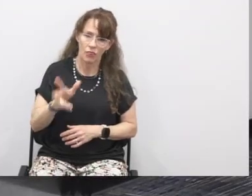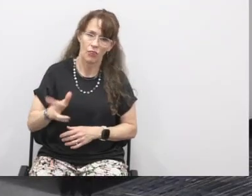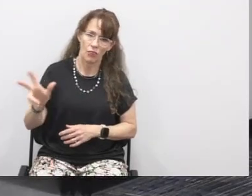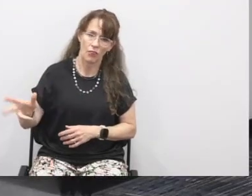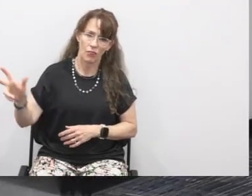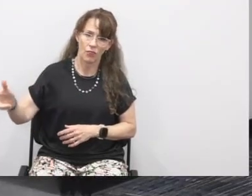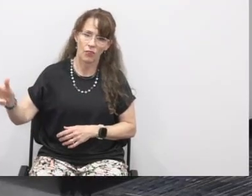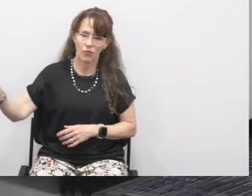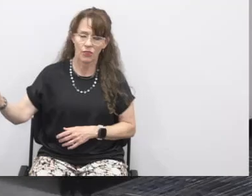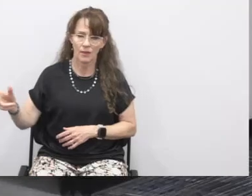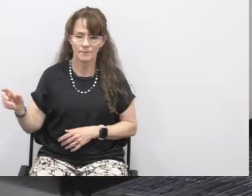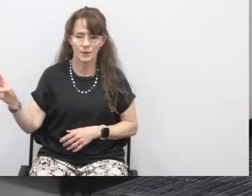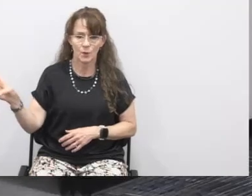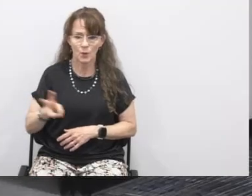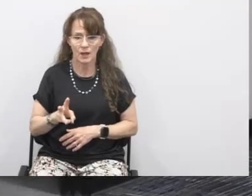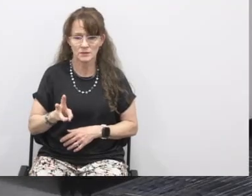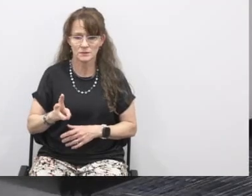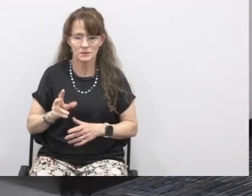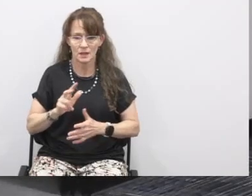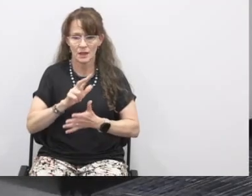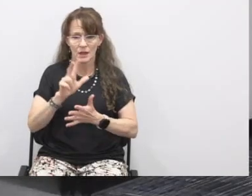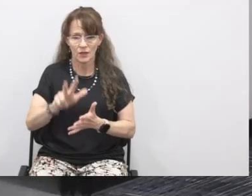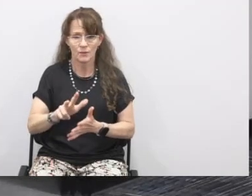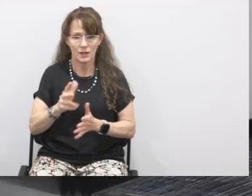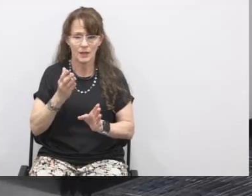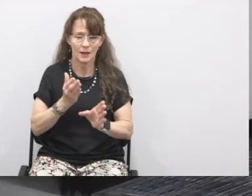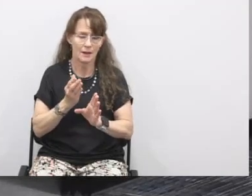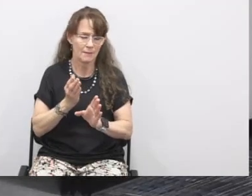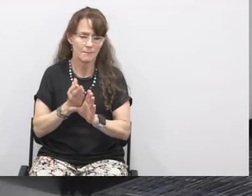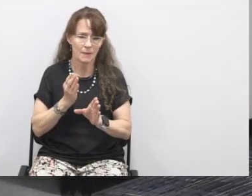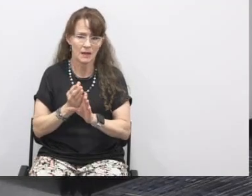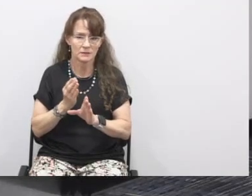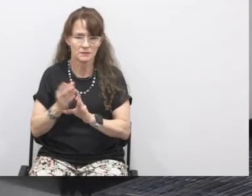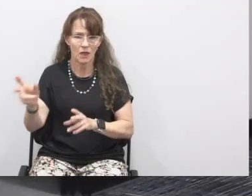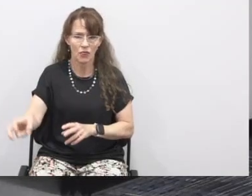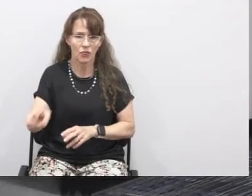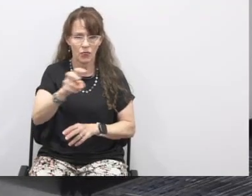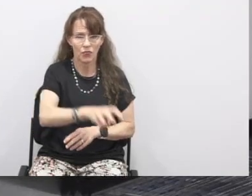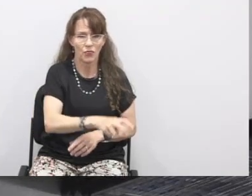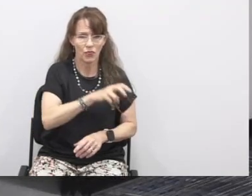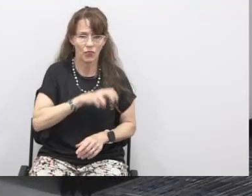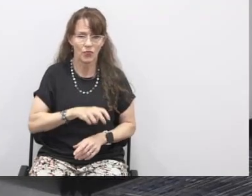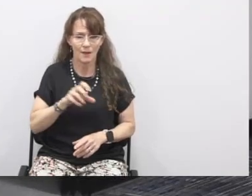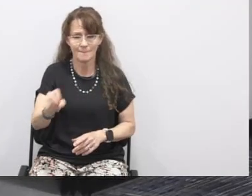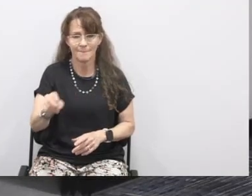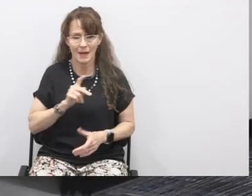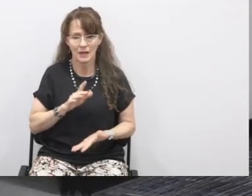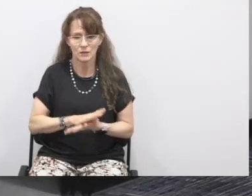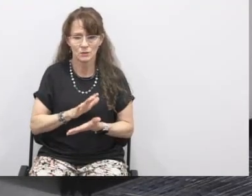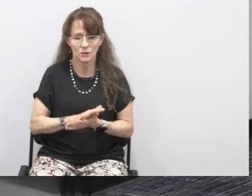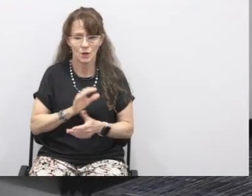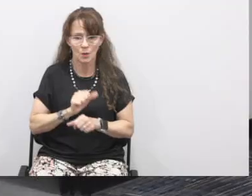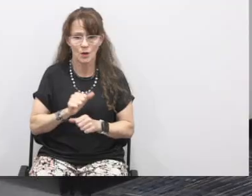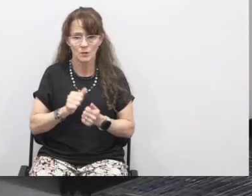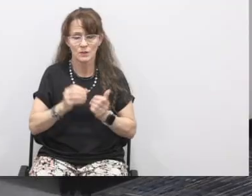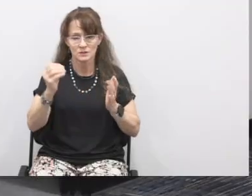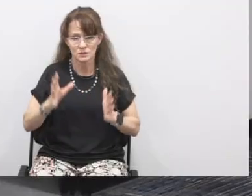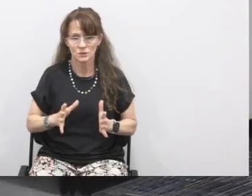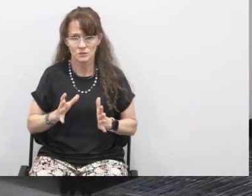When you live in Westside, you're not gonna take the three buses to return back to school. And so we worked with our students after finding that data.